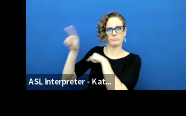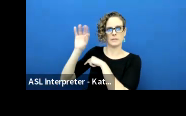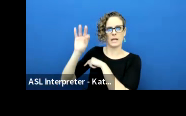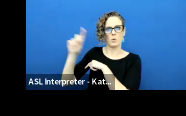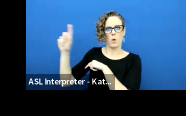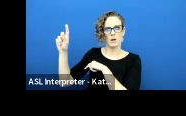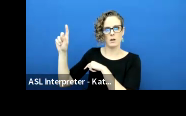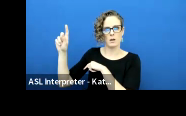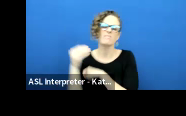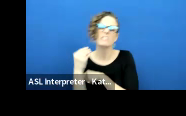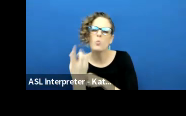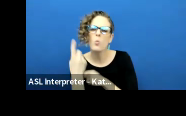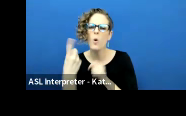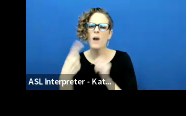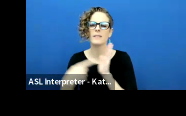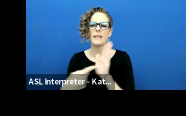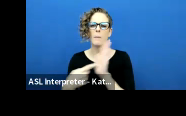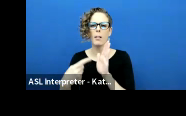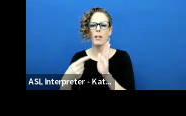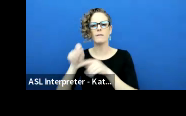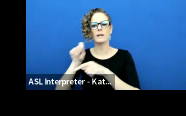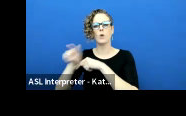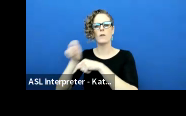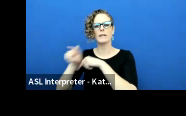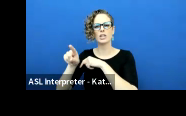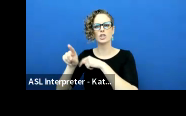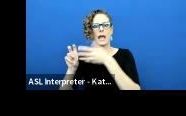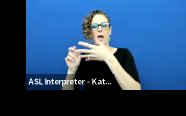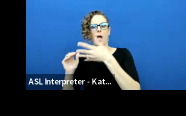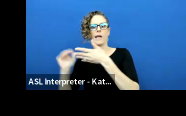gives you one example of the notifications and escalations that we can build into some of these